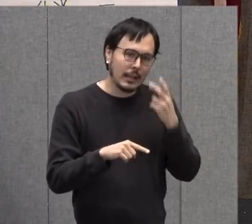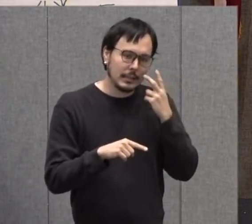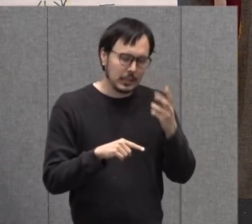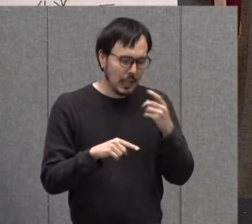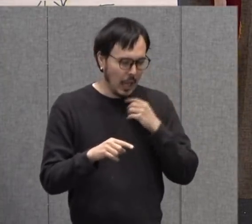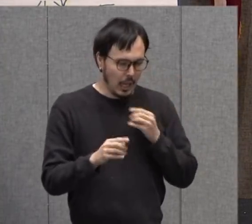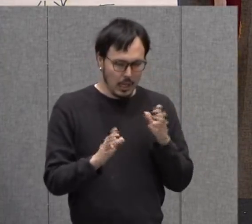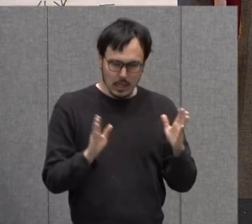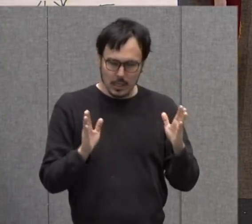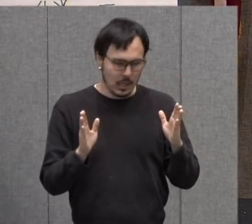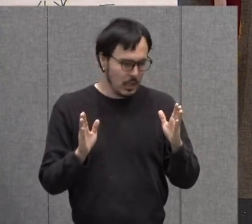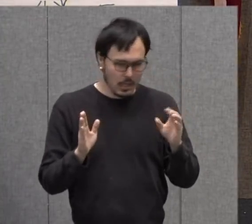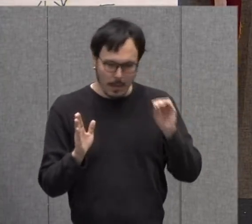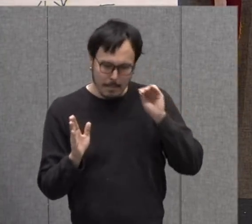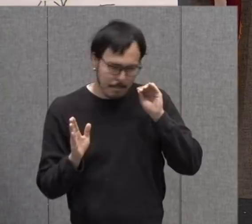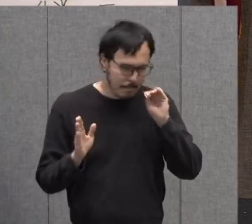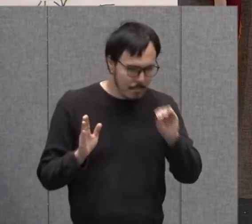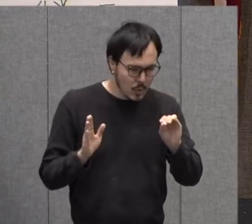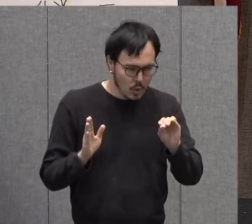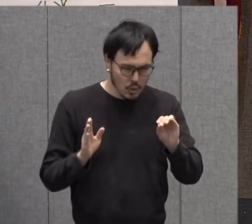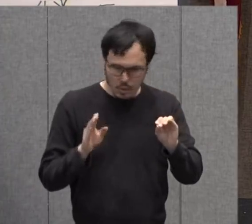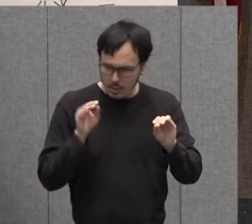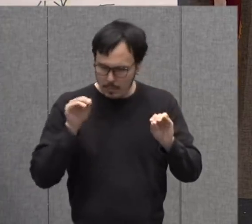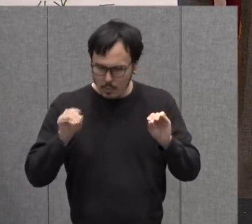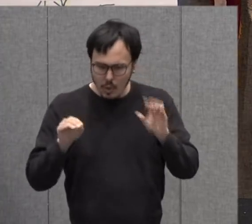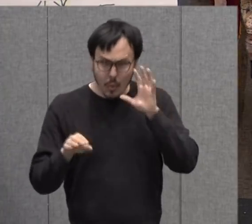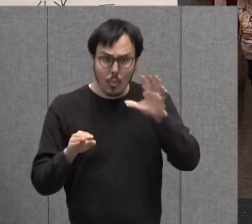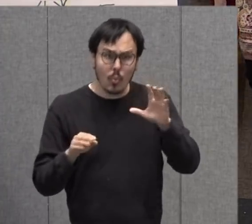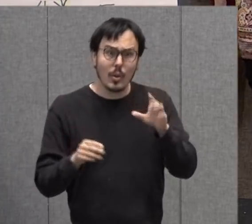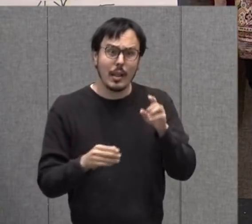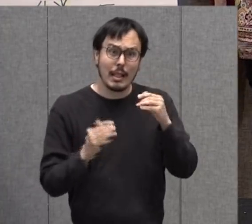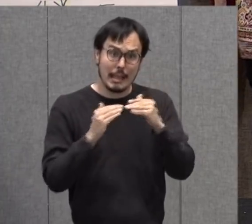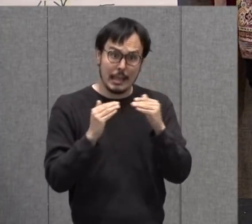when I get about equal parts about.